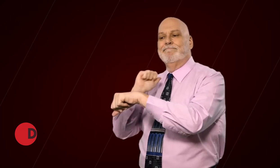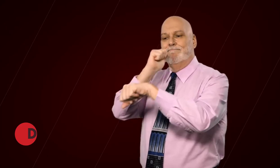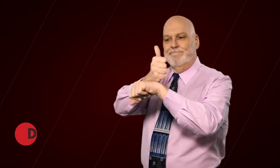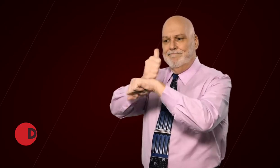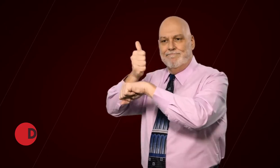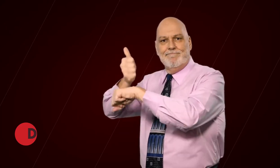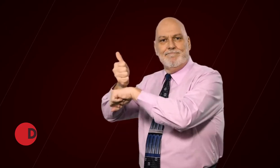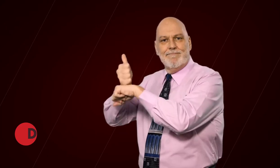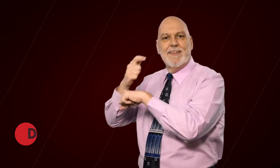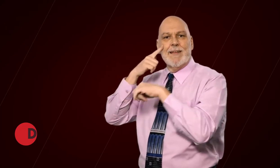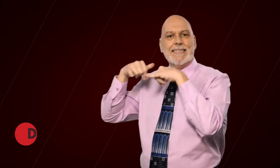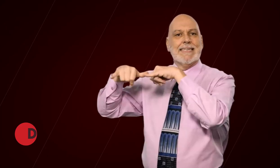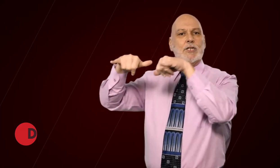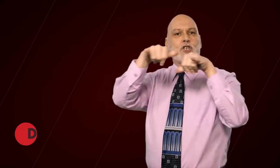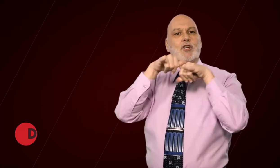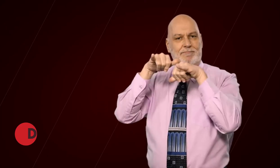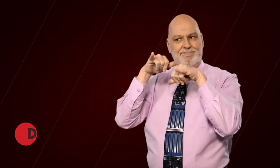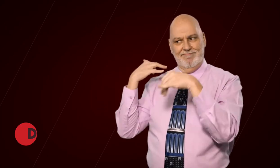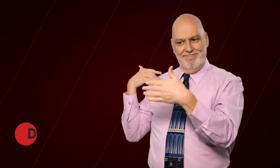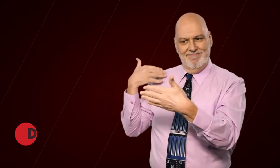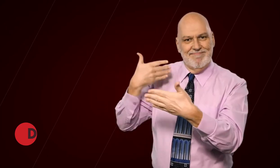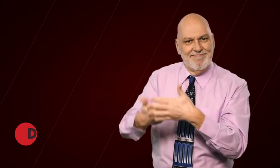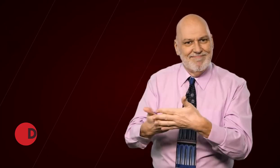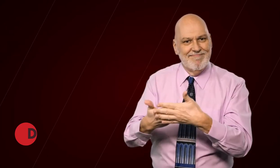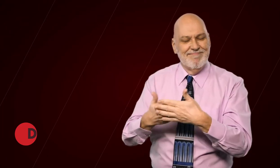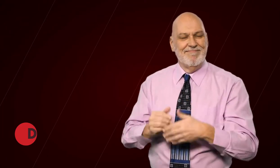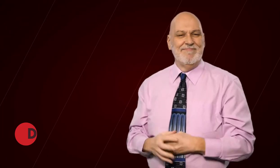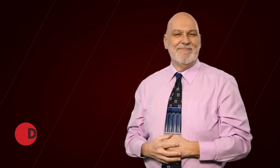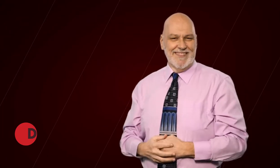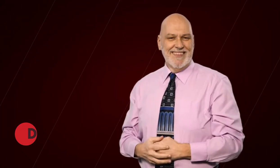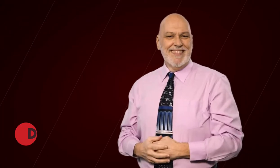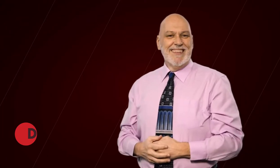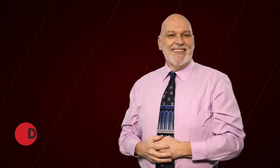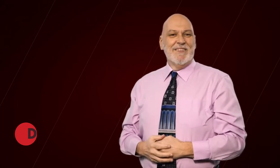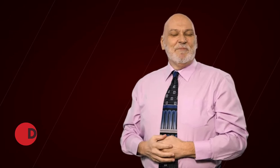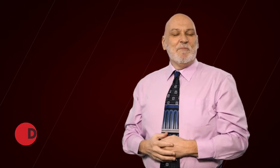standards to date.